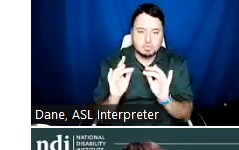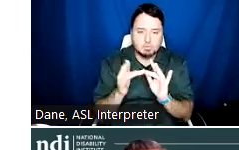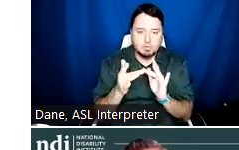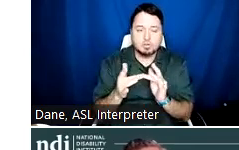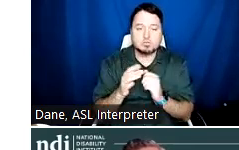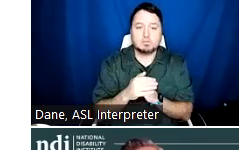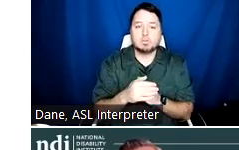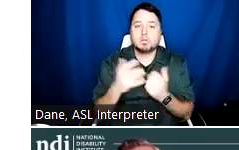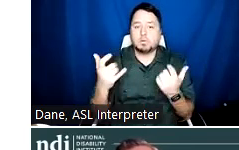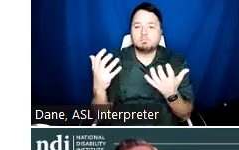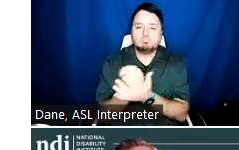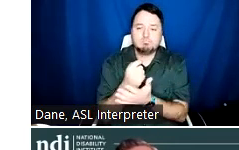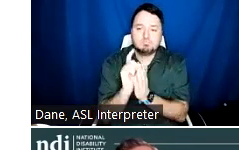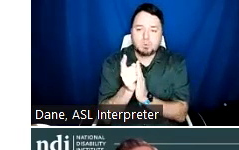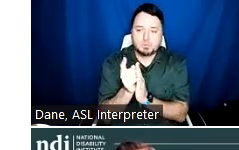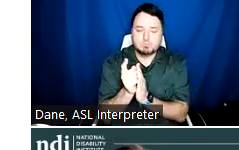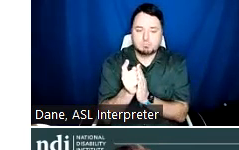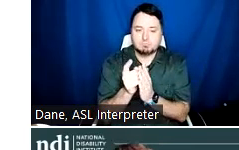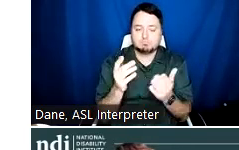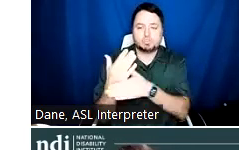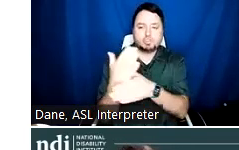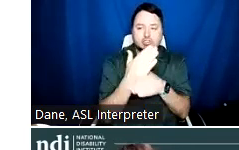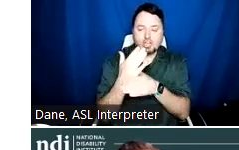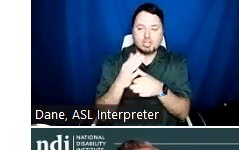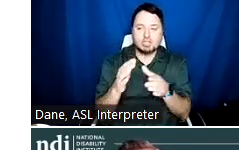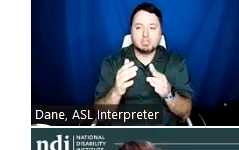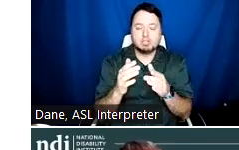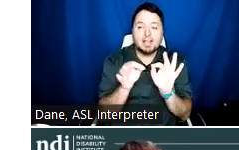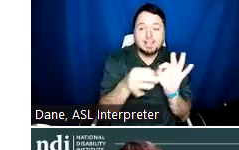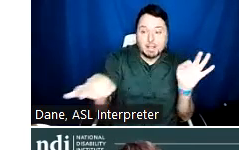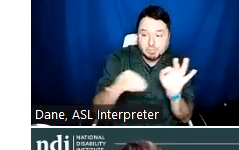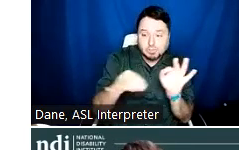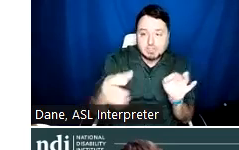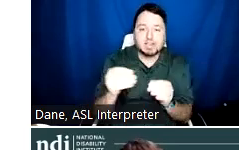would like to take a moment to share with you some captioning and some important housekeeping tips.